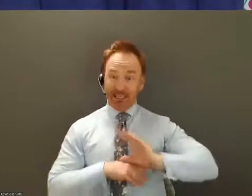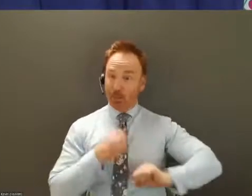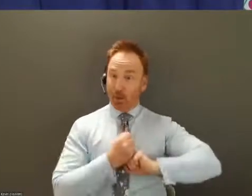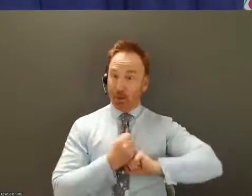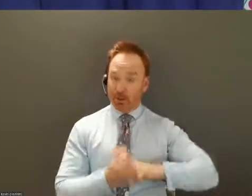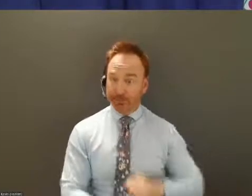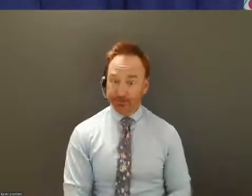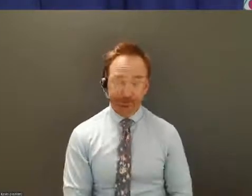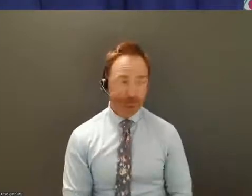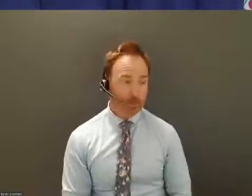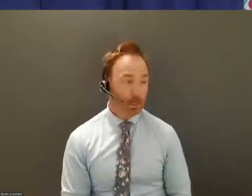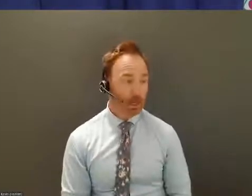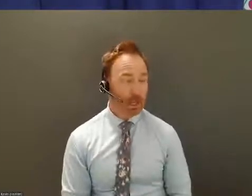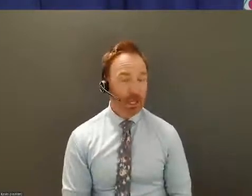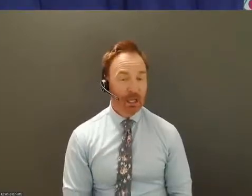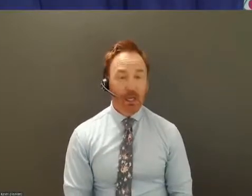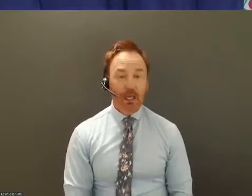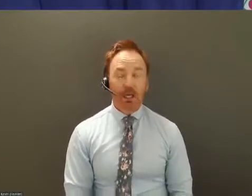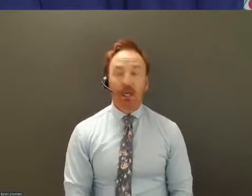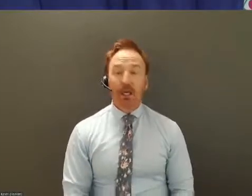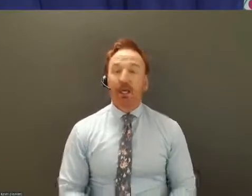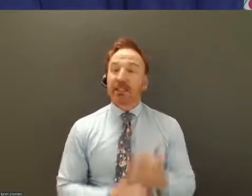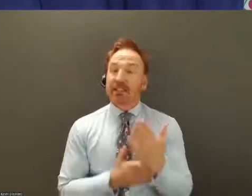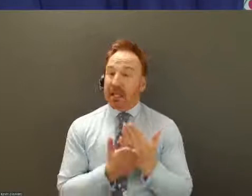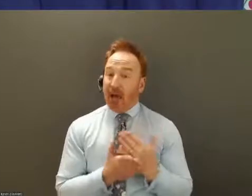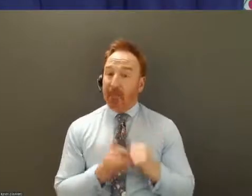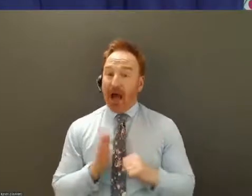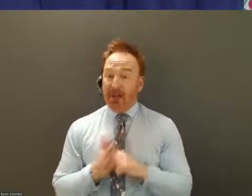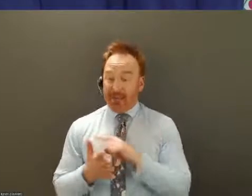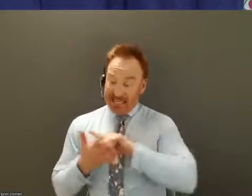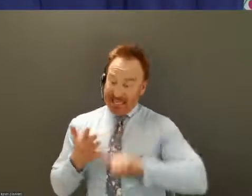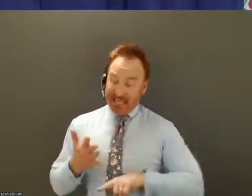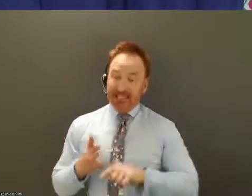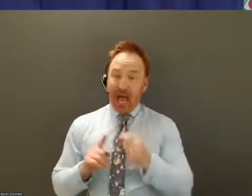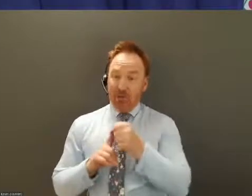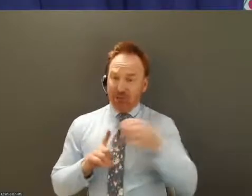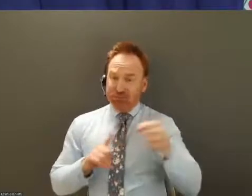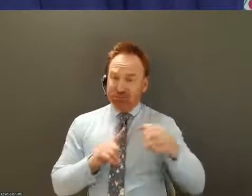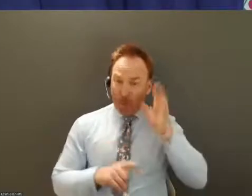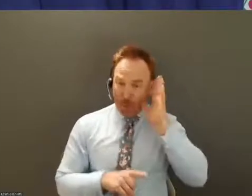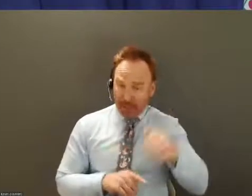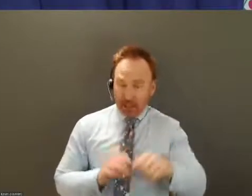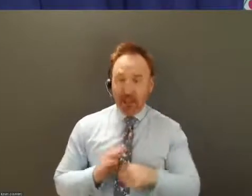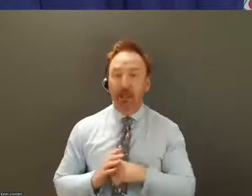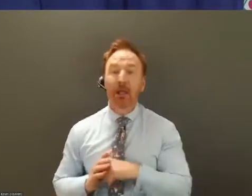exposures in confined settings over an isolated community or